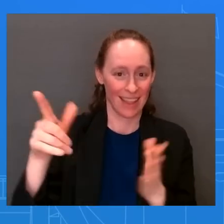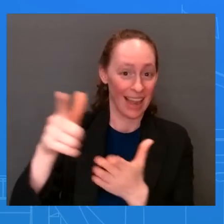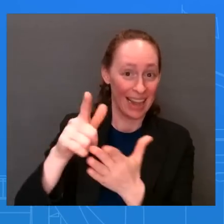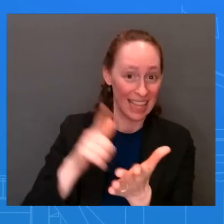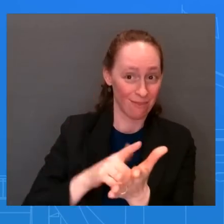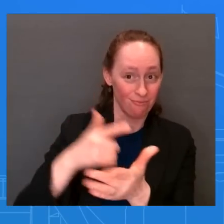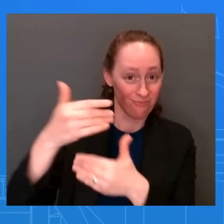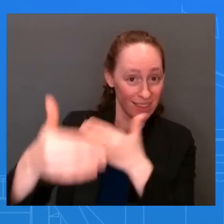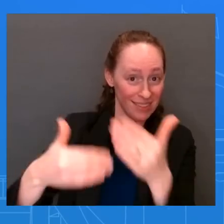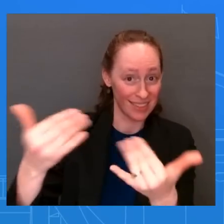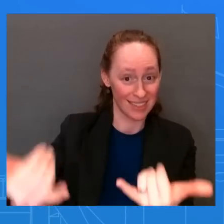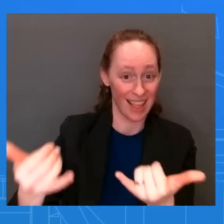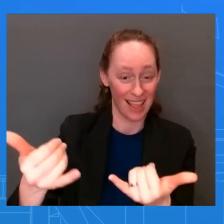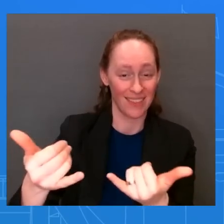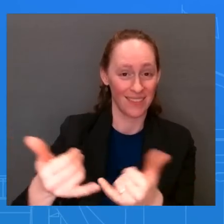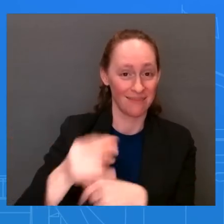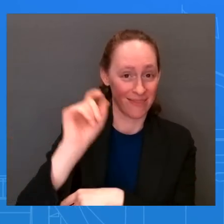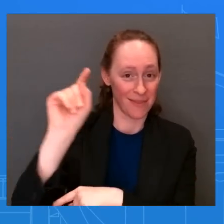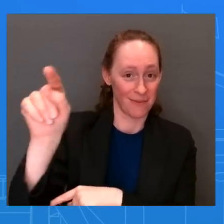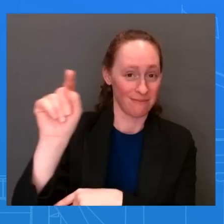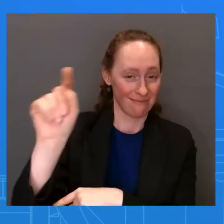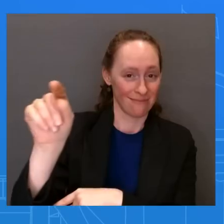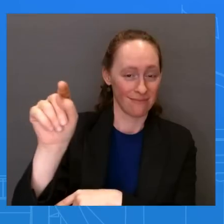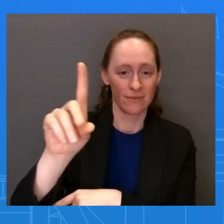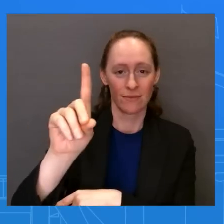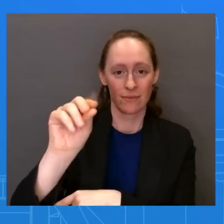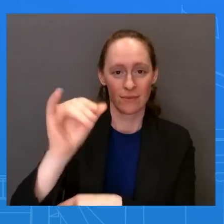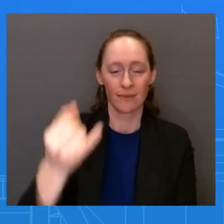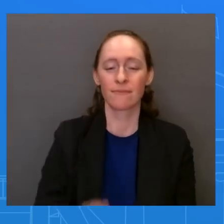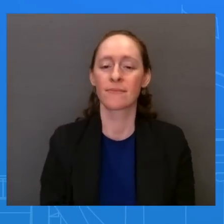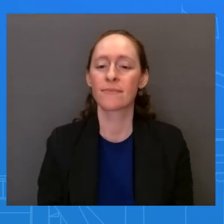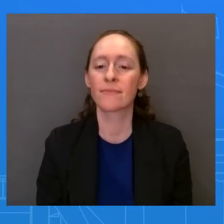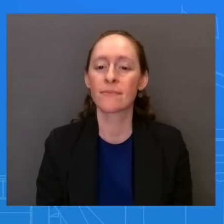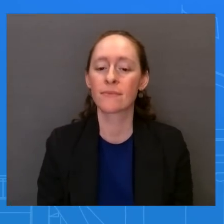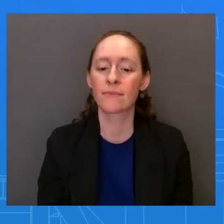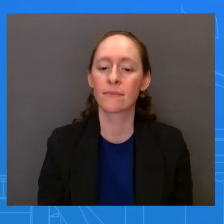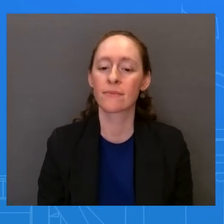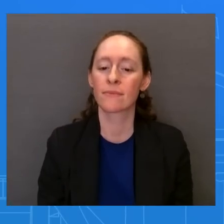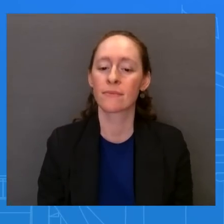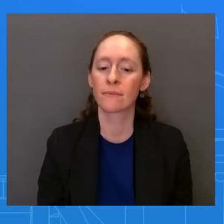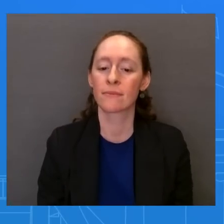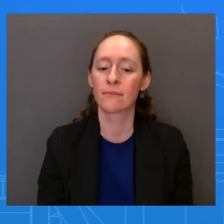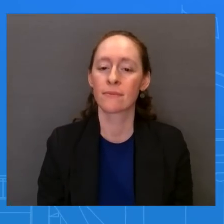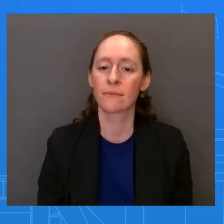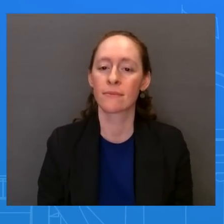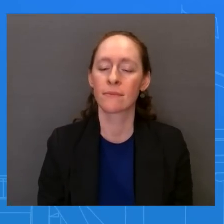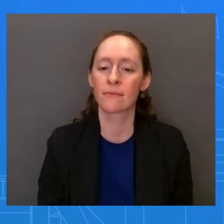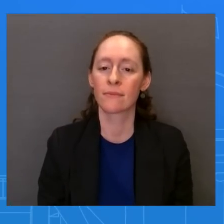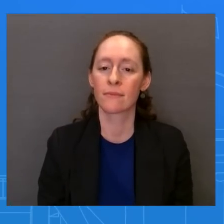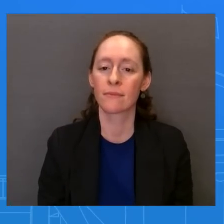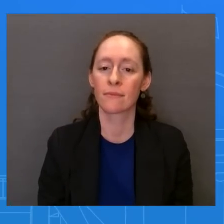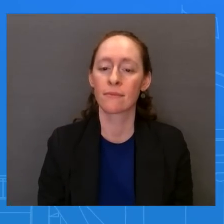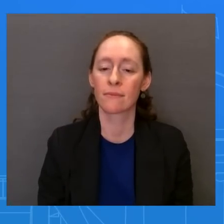Okay, good ahead, Peter. The Press: Can I just follow up on that? We've all reached out to the Department of Justice. A law enforcement official tells NBC News the Justice Department